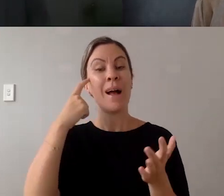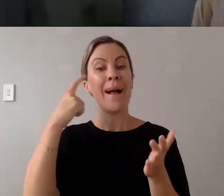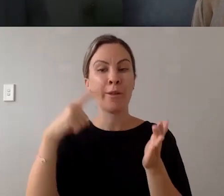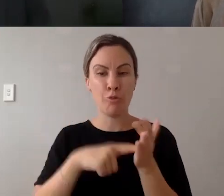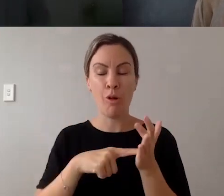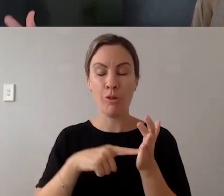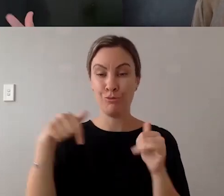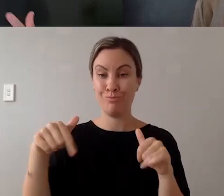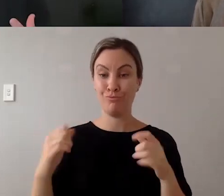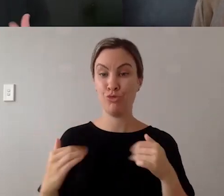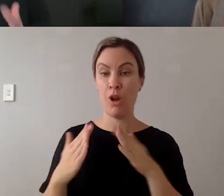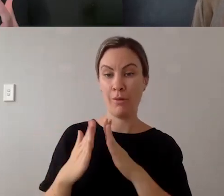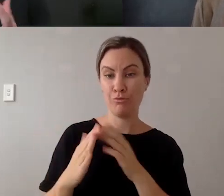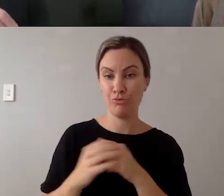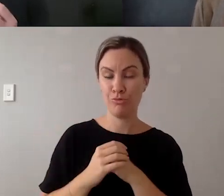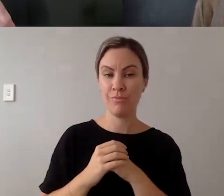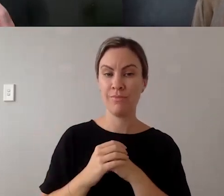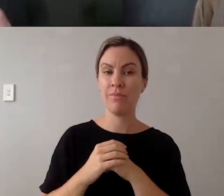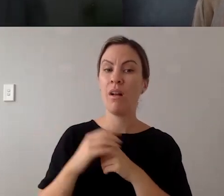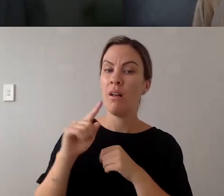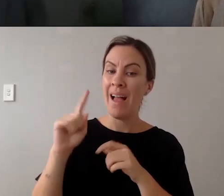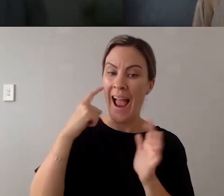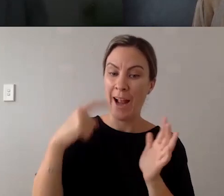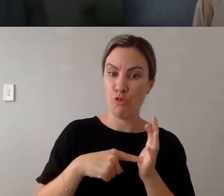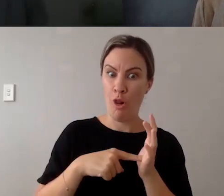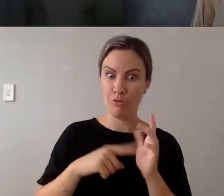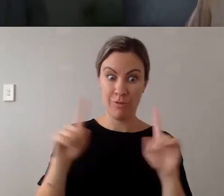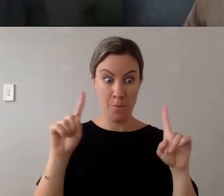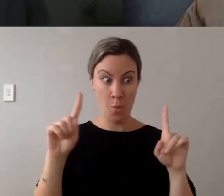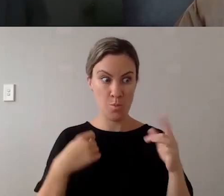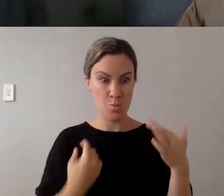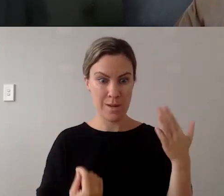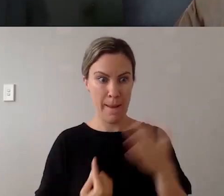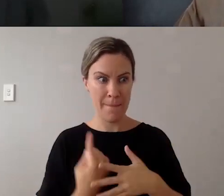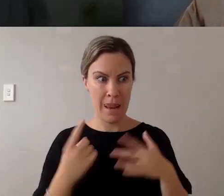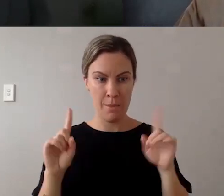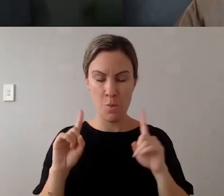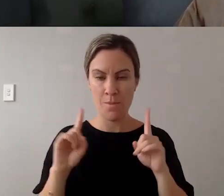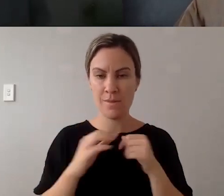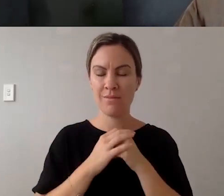who acknowledge the challenge and are really clear that this is where they are now, this is the challenge they're in. We see this a lot with